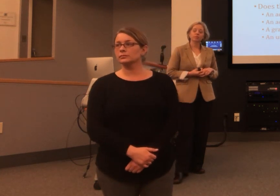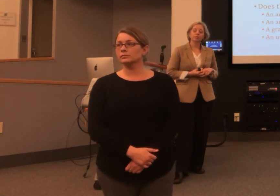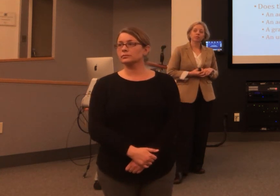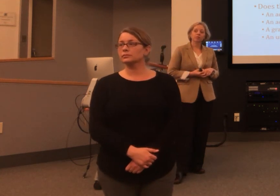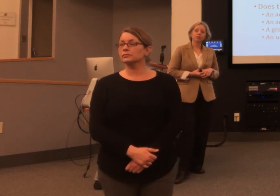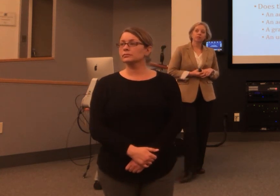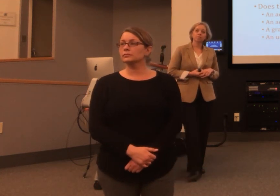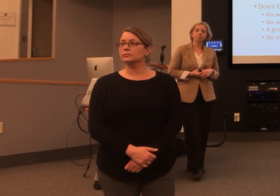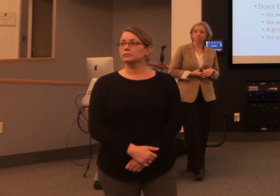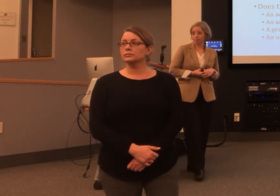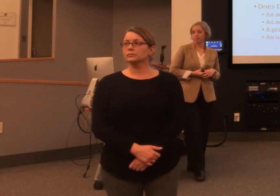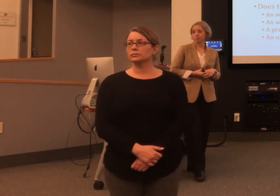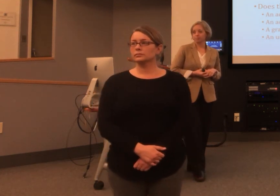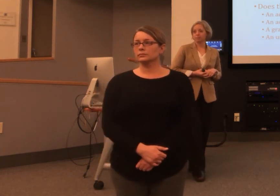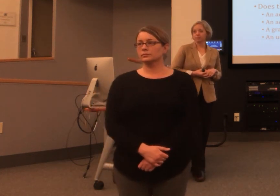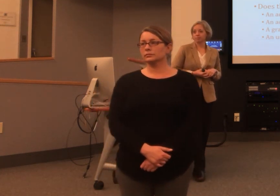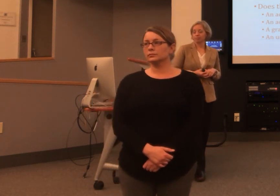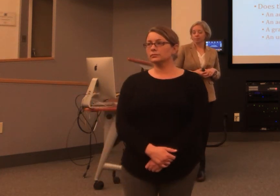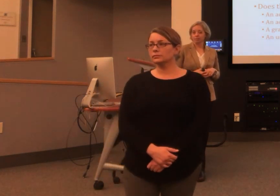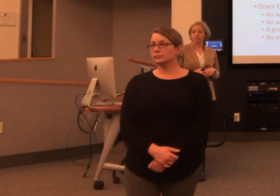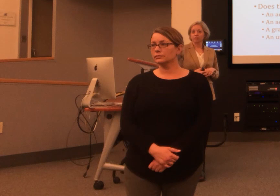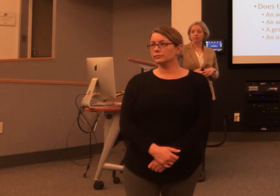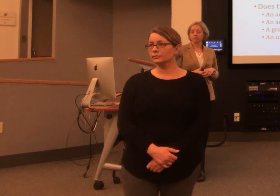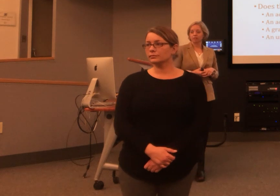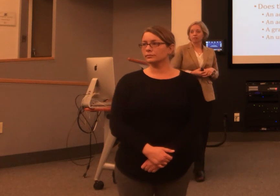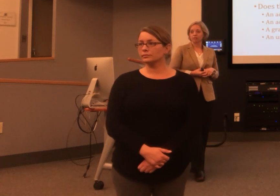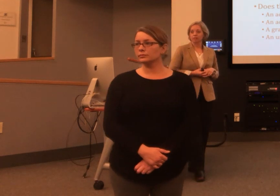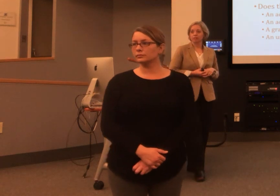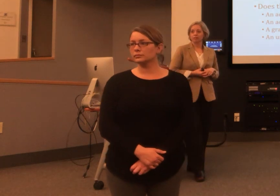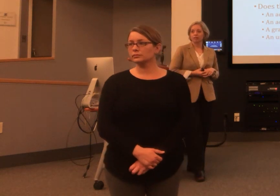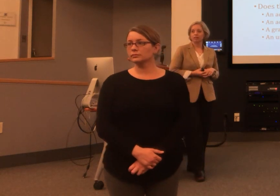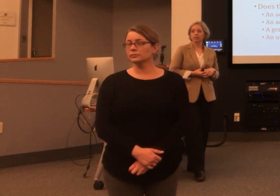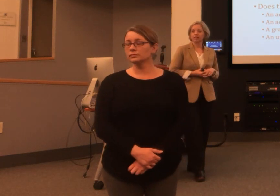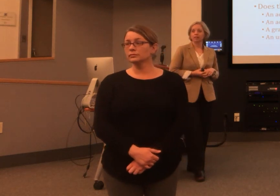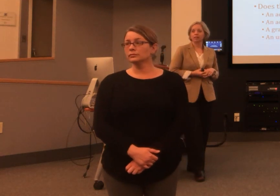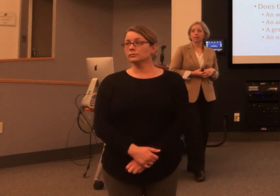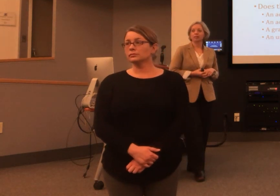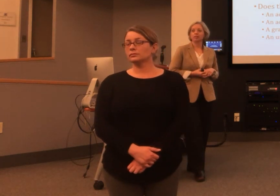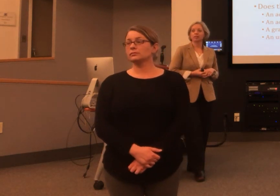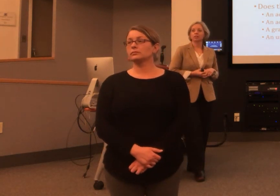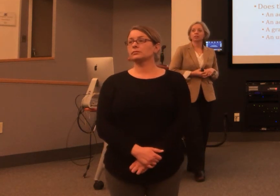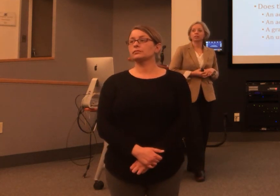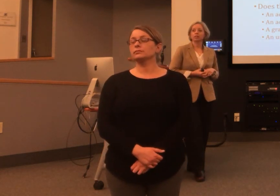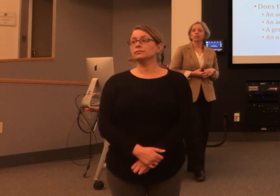We'll have more in depth discussions in the future. Things starting down now to the United States.